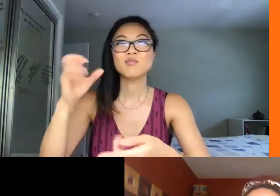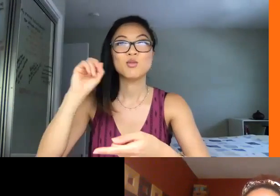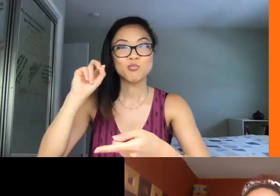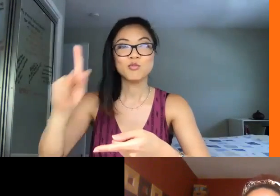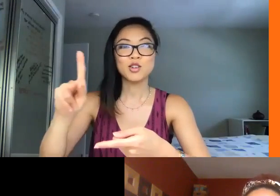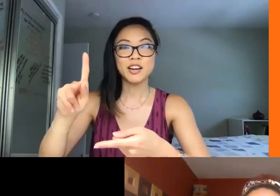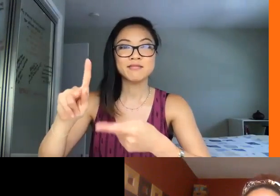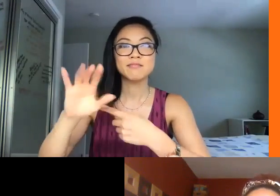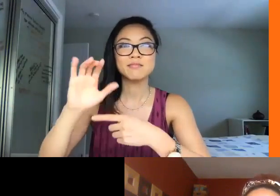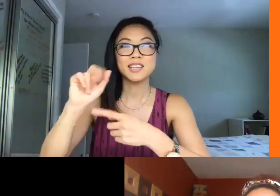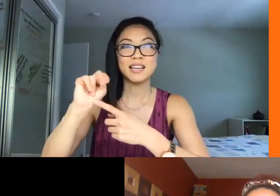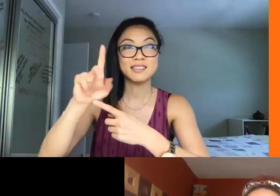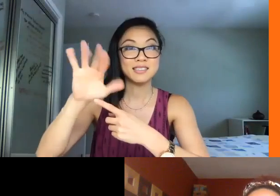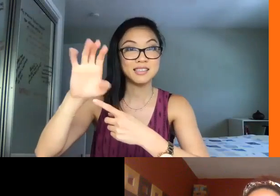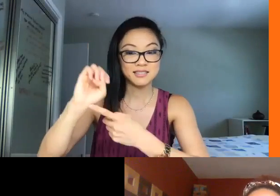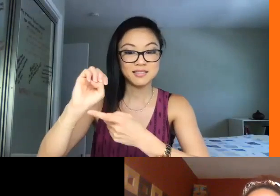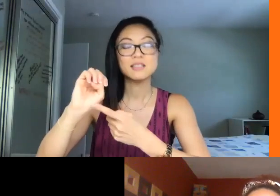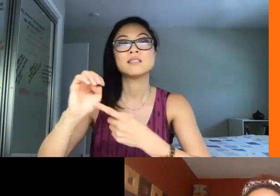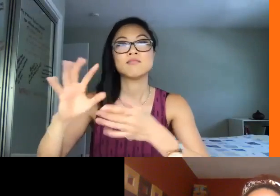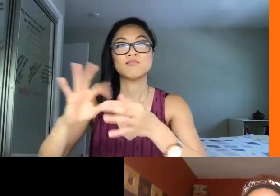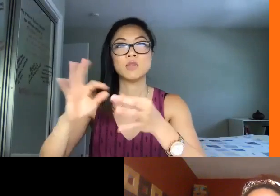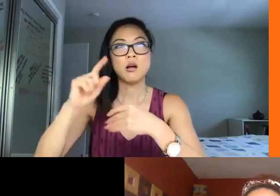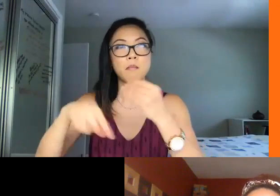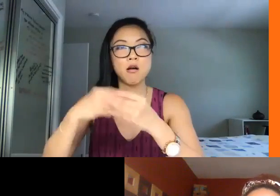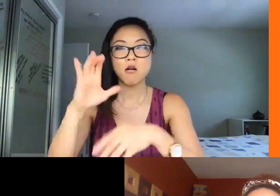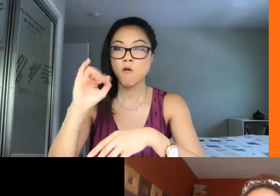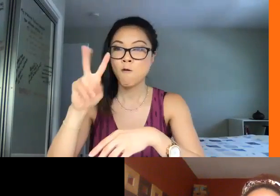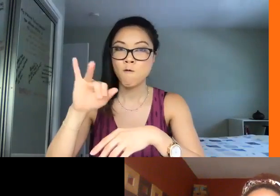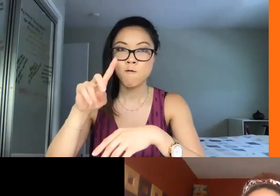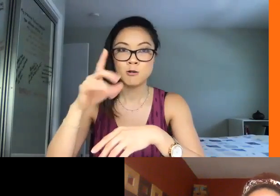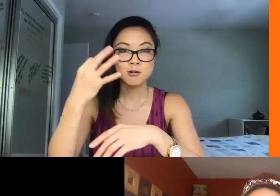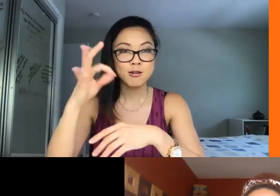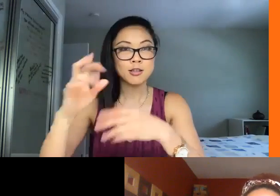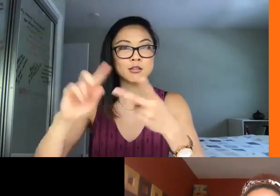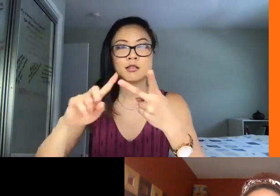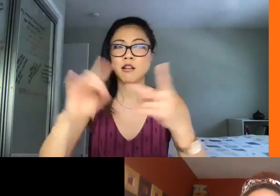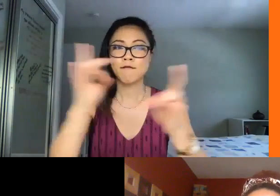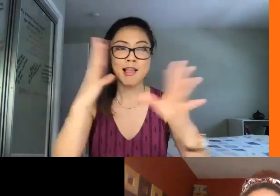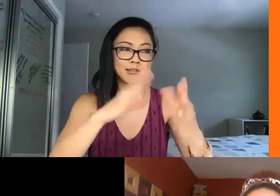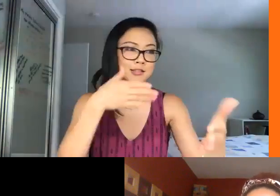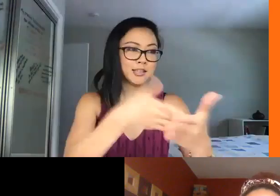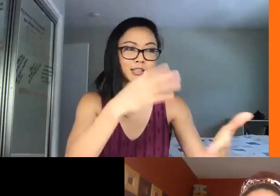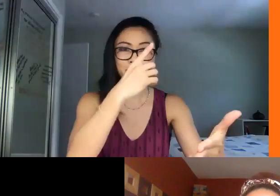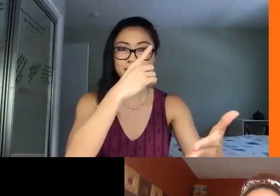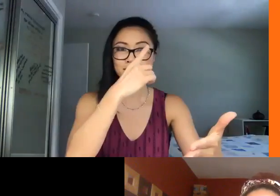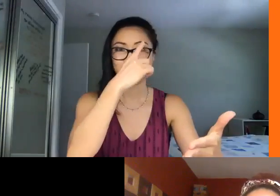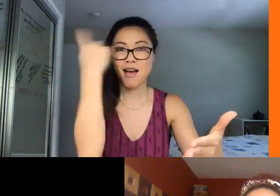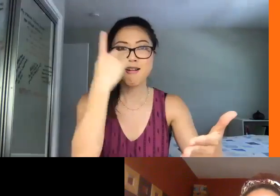storms of COVID 19, violence against black life and the current and on-going uprisings.